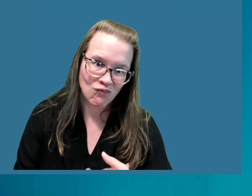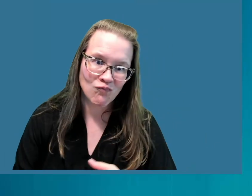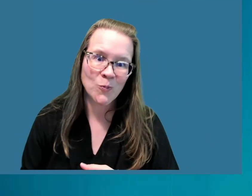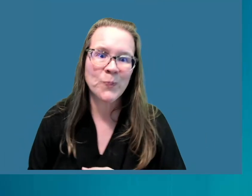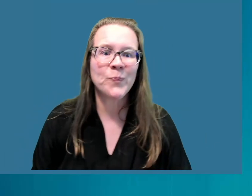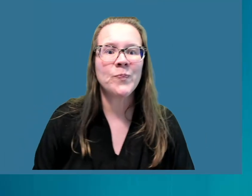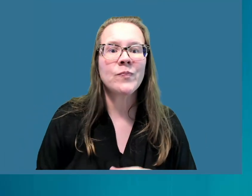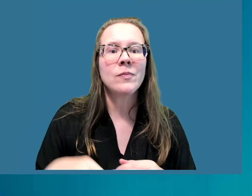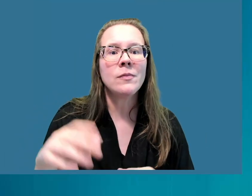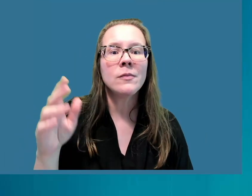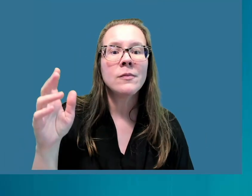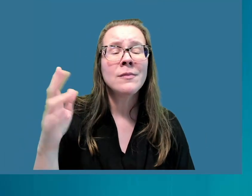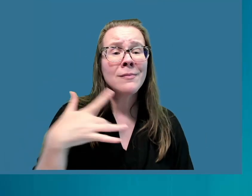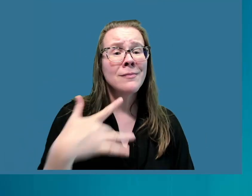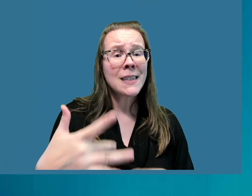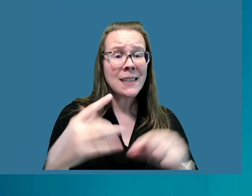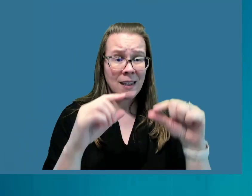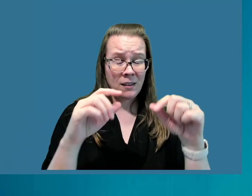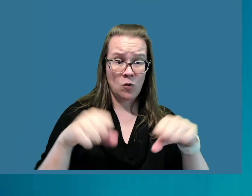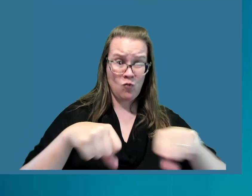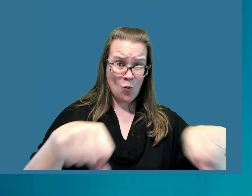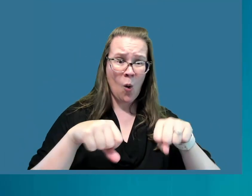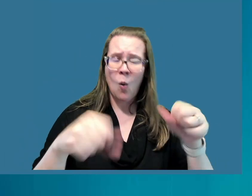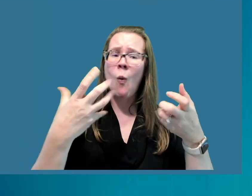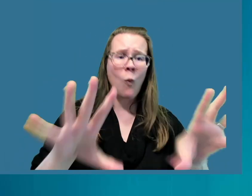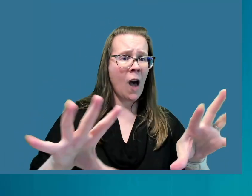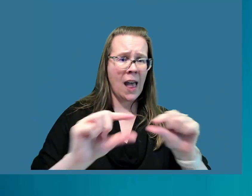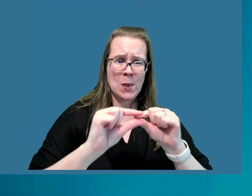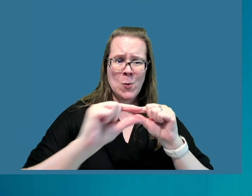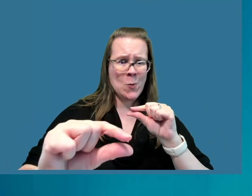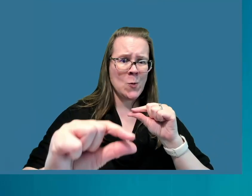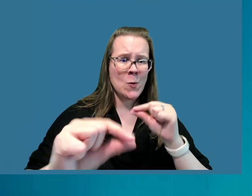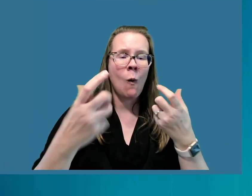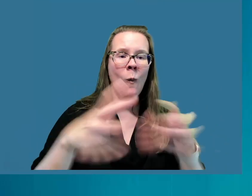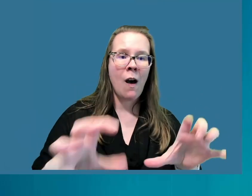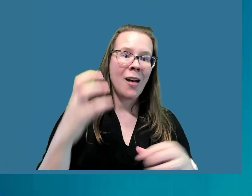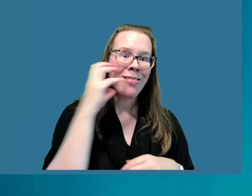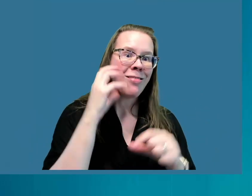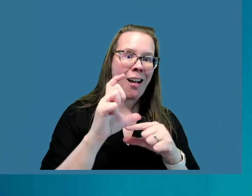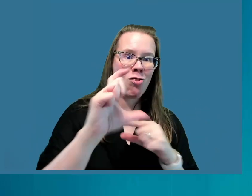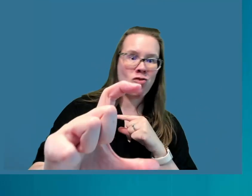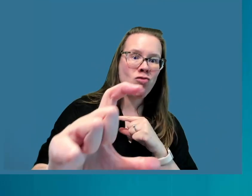the cookie dough out of the grout. So it helps a lot with cleanup.